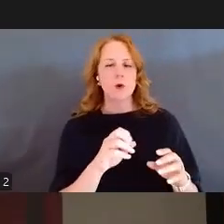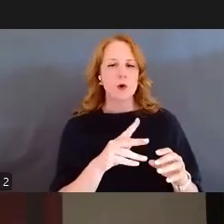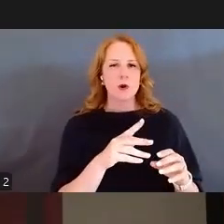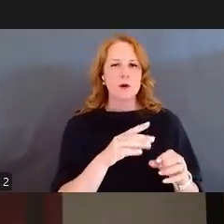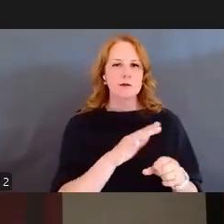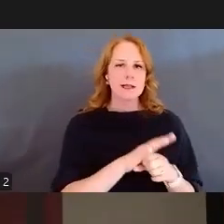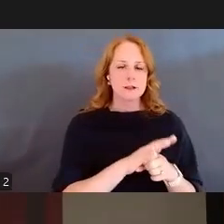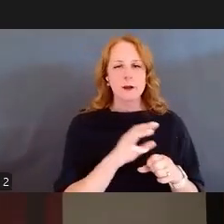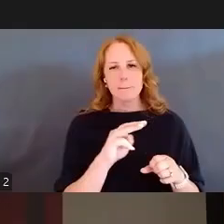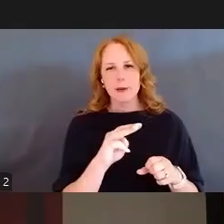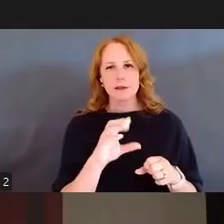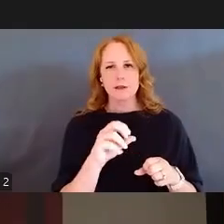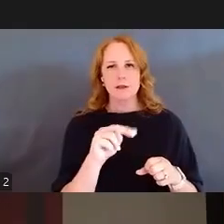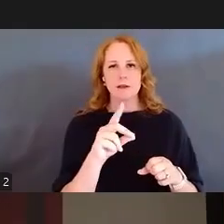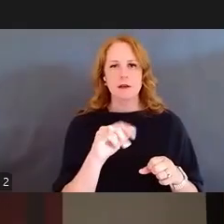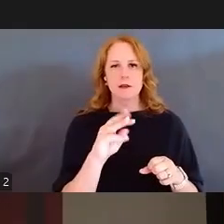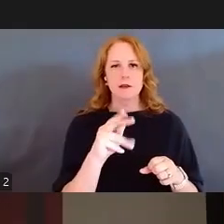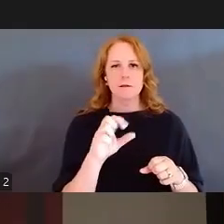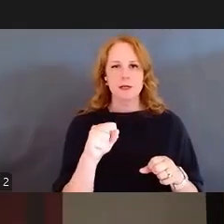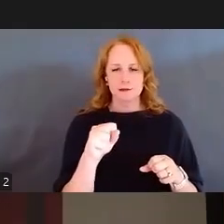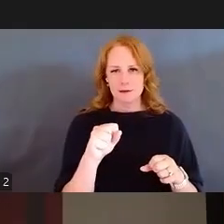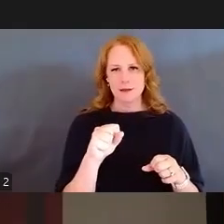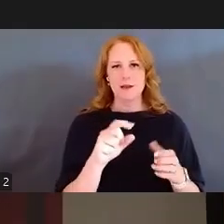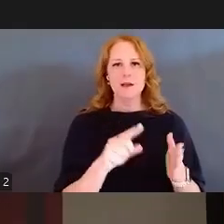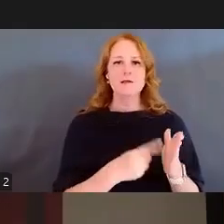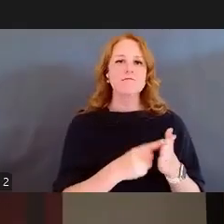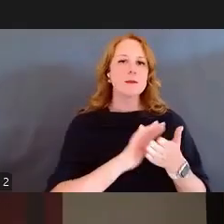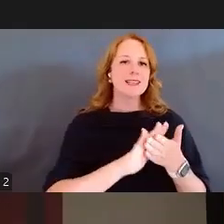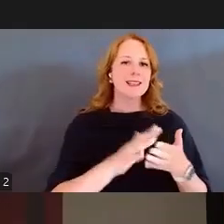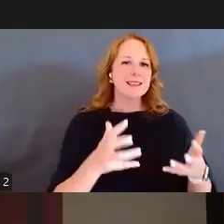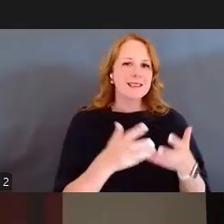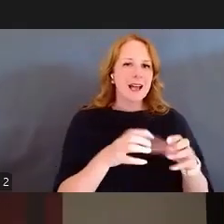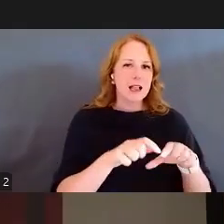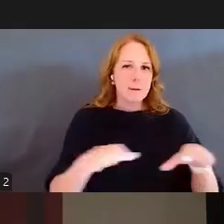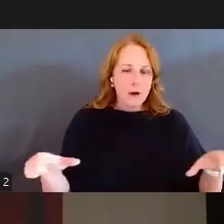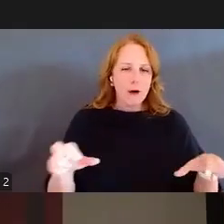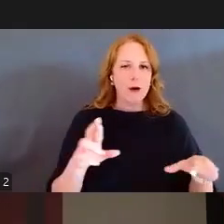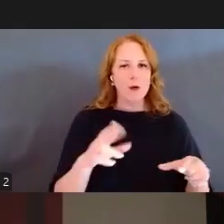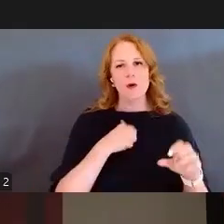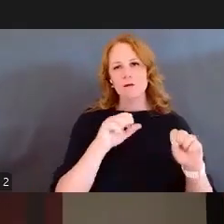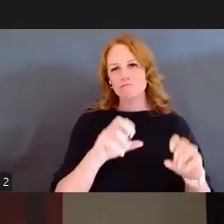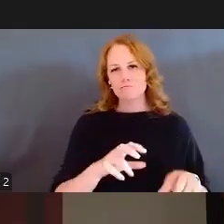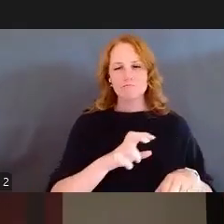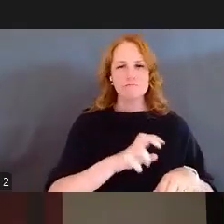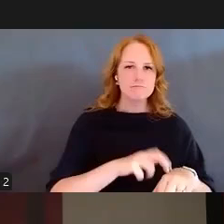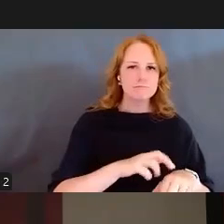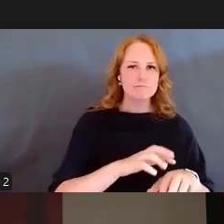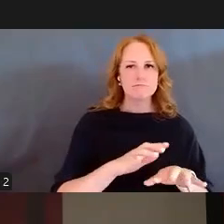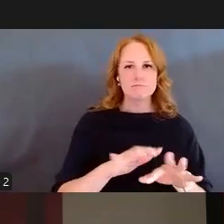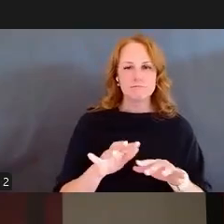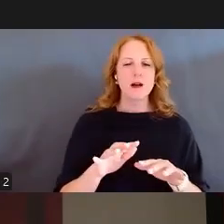I clean salad bar and restock cutlery and napkins and chips. And then after that, I will take my